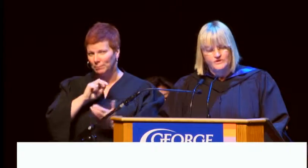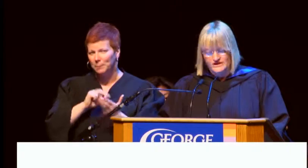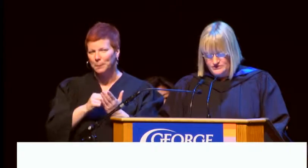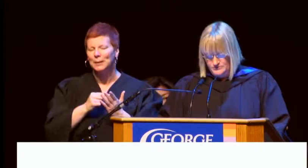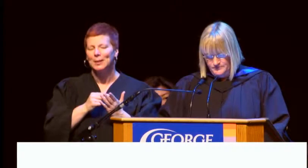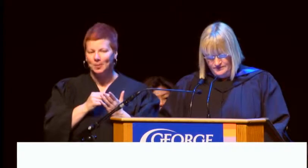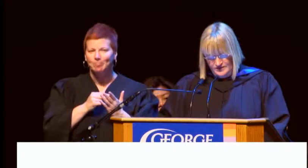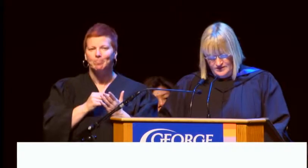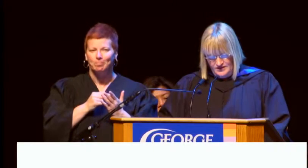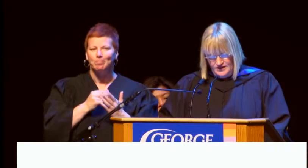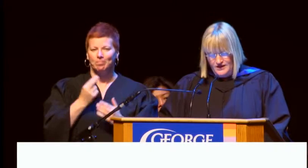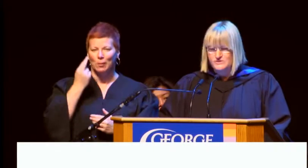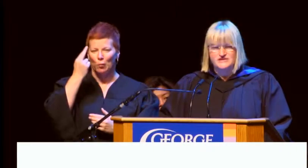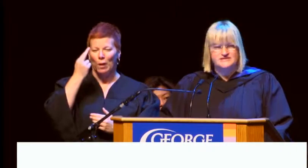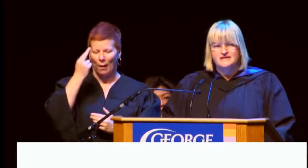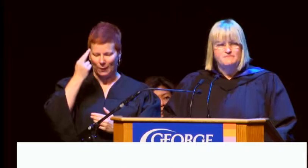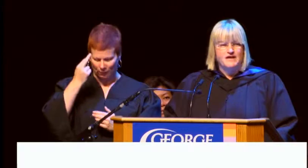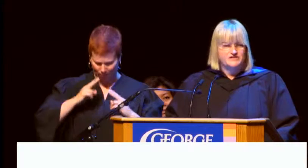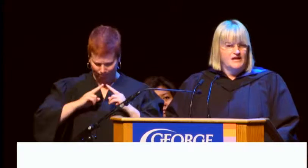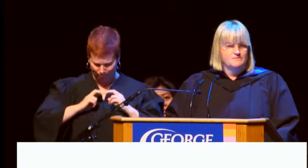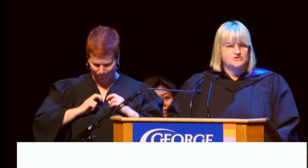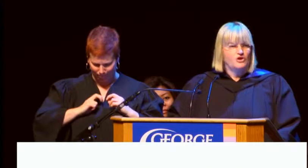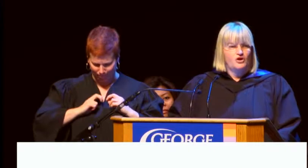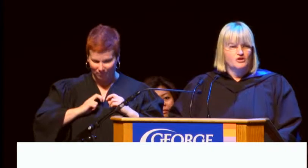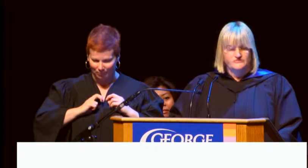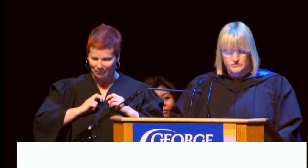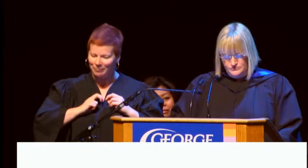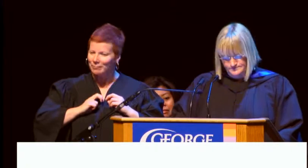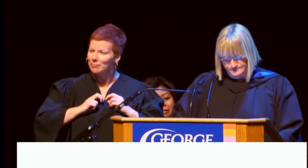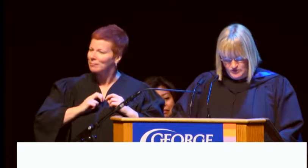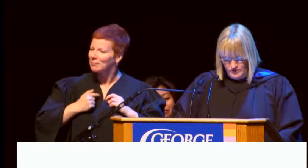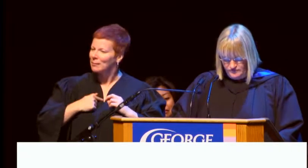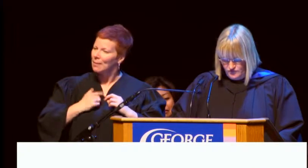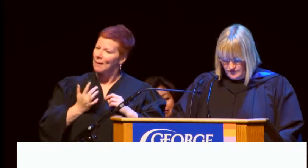I DO. I WISH THE SAME MAGIC HAPPENS FOR ALL OF YOU GOING FORWARD.